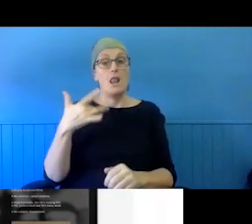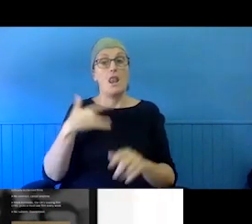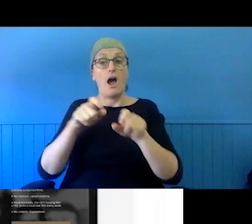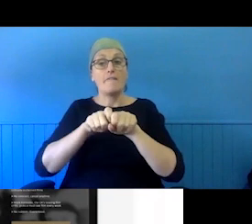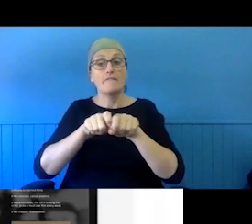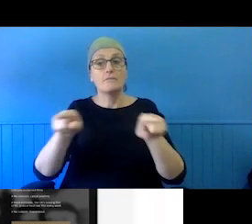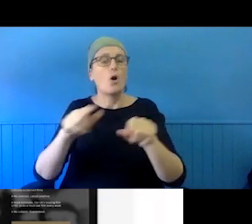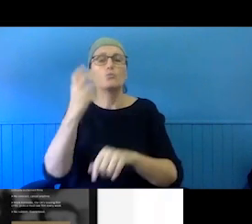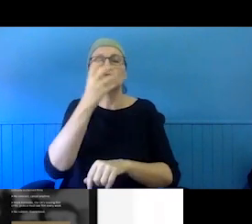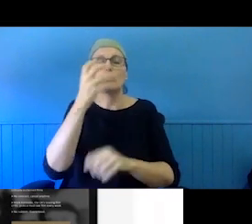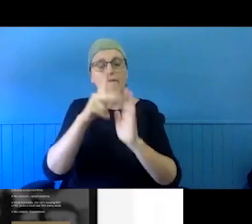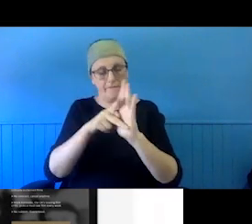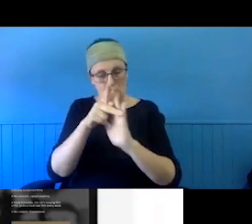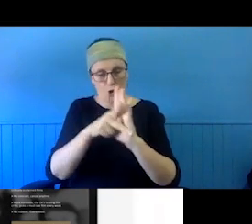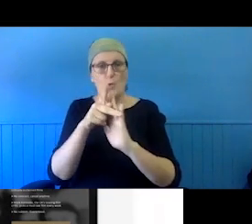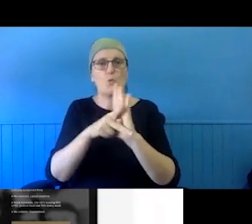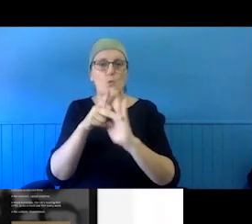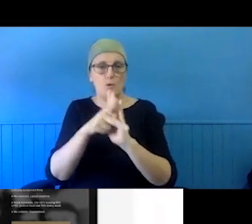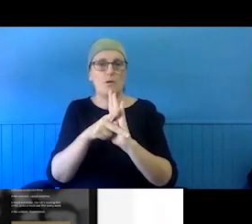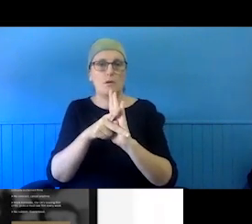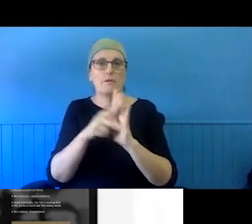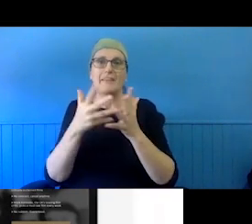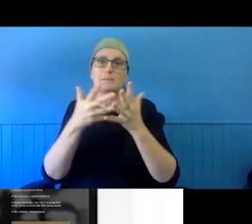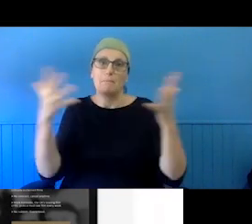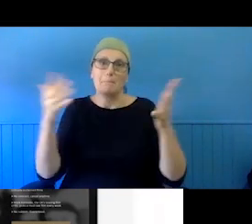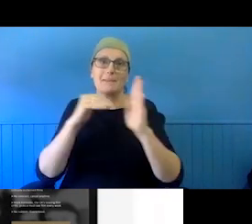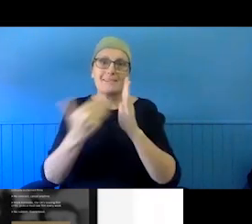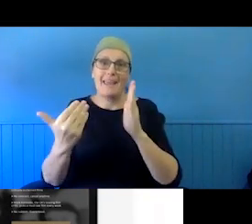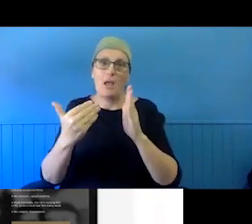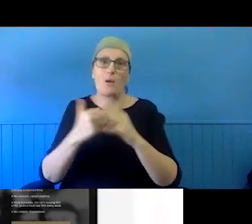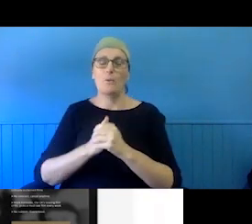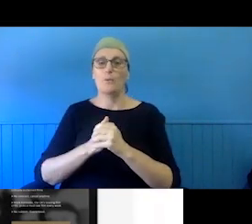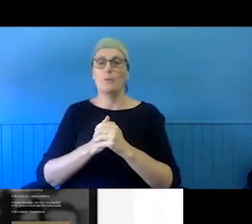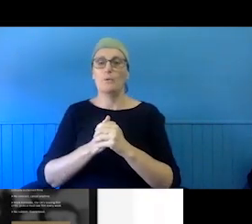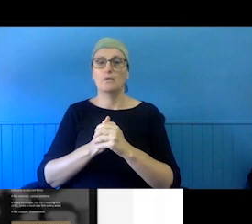Why is it important? 82% of all traffic is predicted to be video by